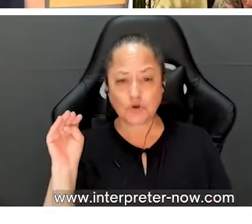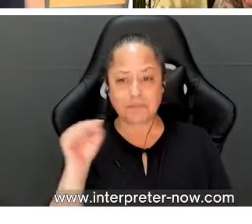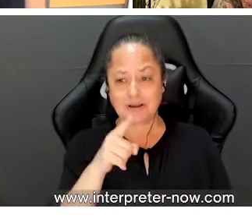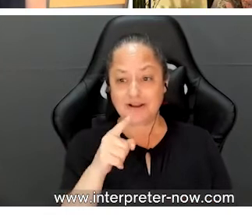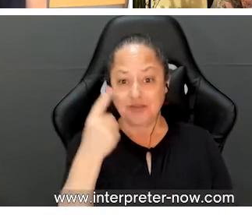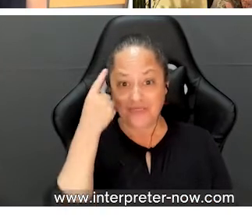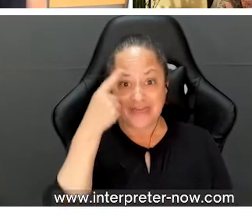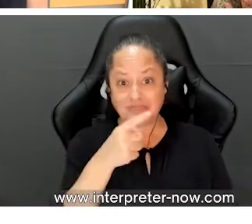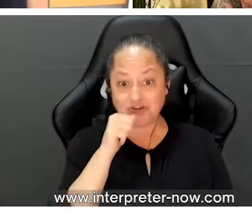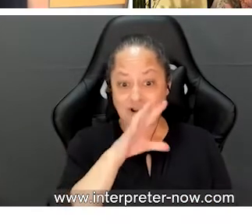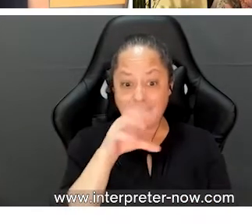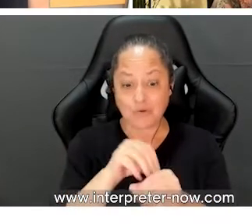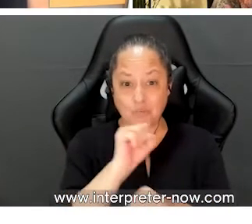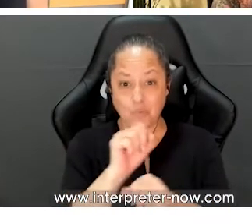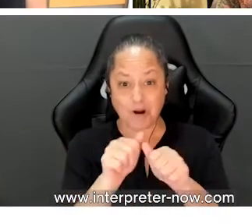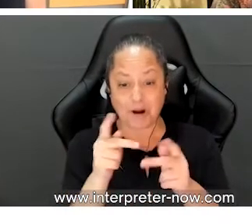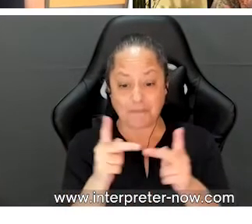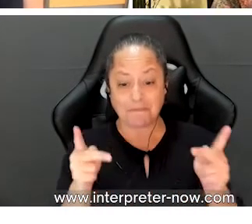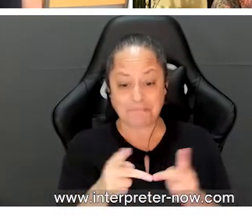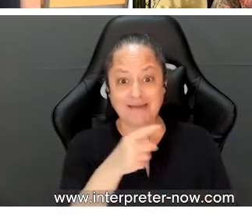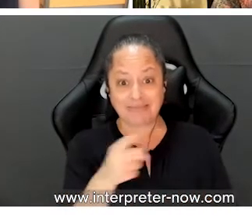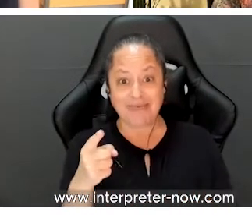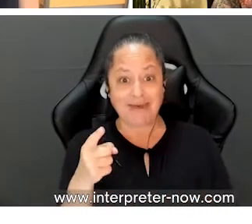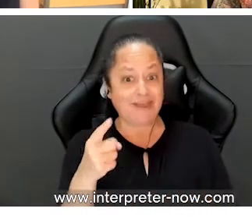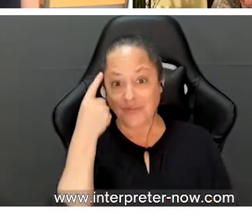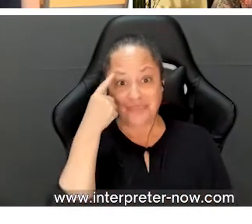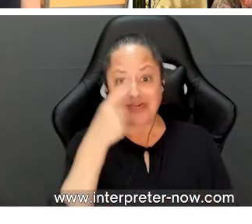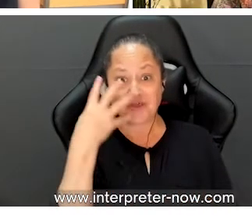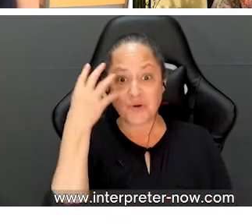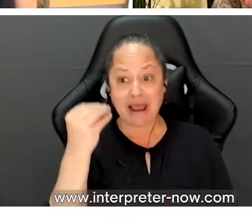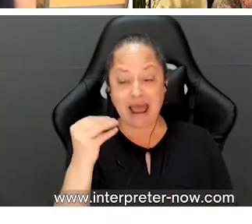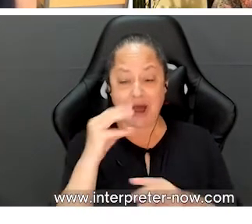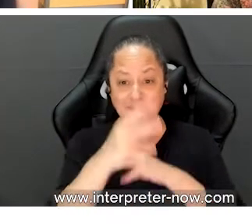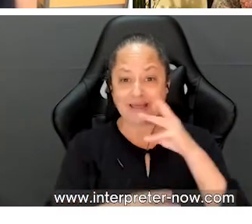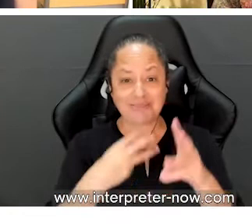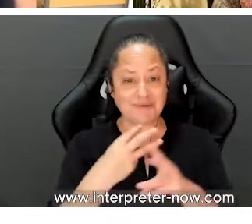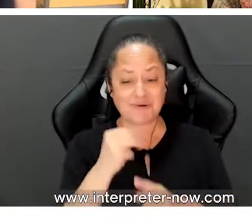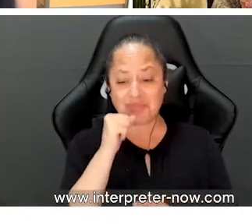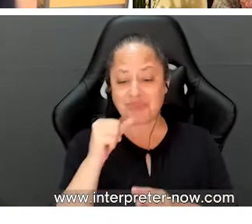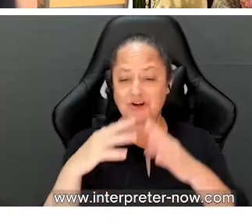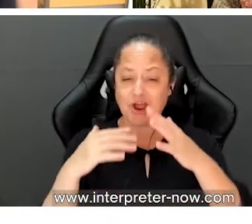They're not just like random internet, faceless accounts that are having these messages. They are in your workplace, right?